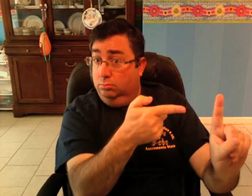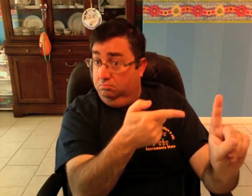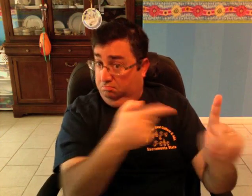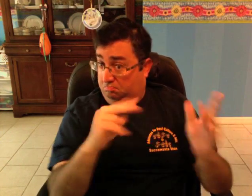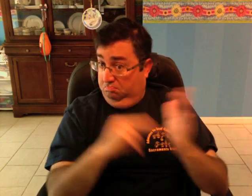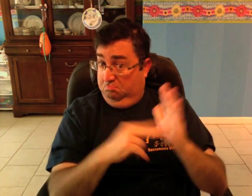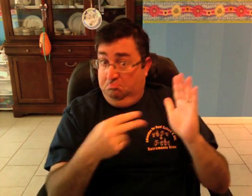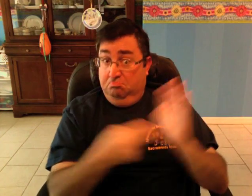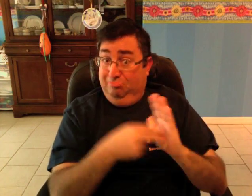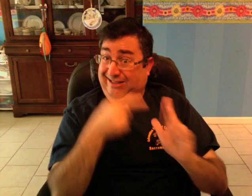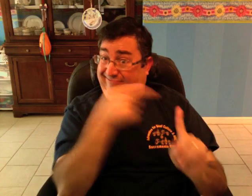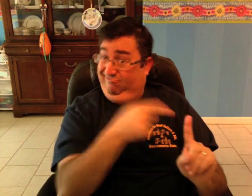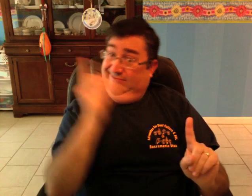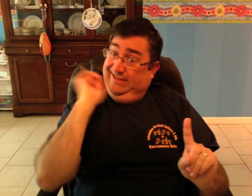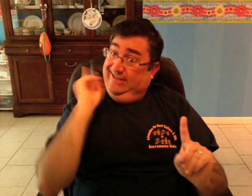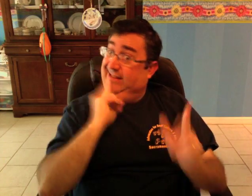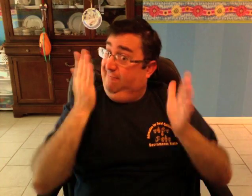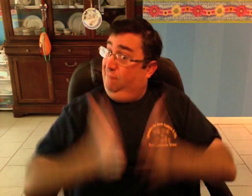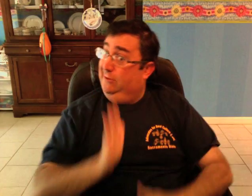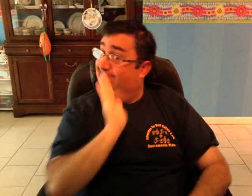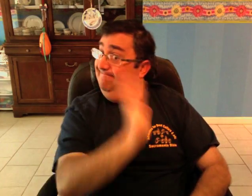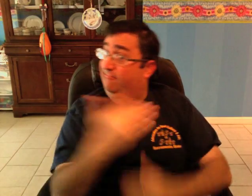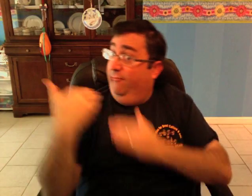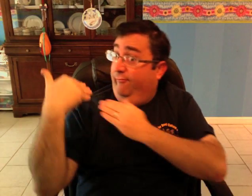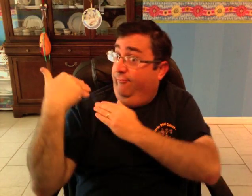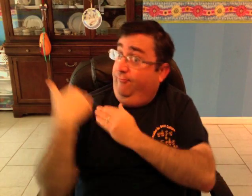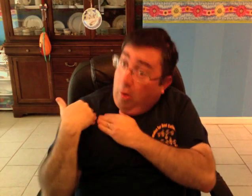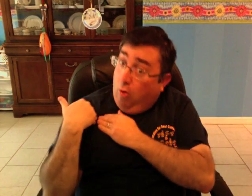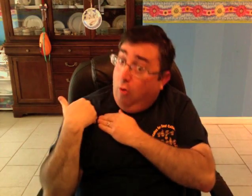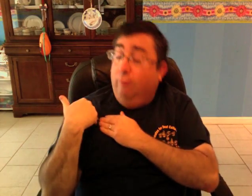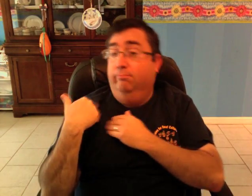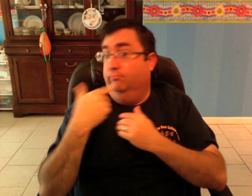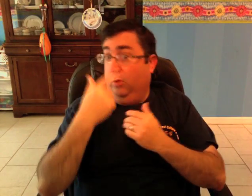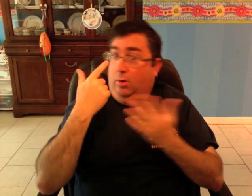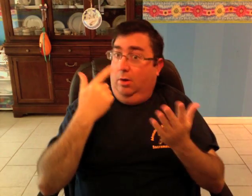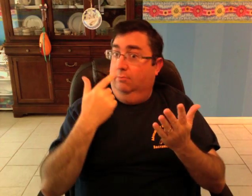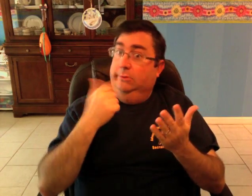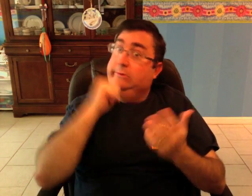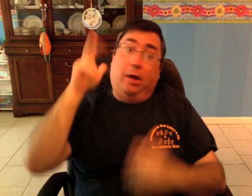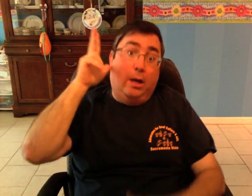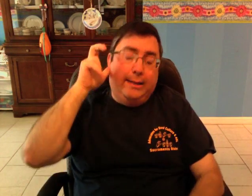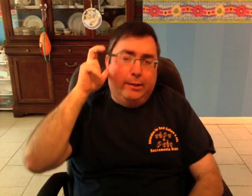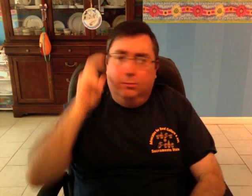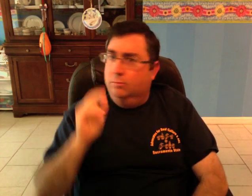Does that mean it's the Deaf person's fault for not having been able to hear the cop?